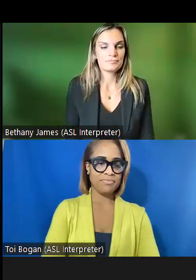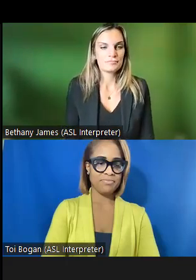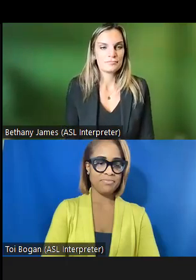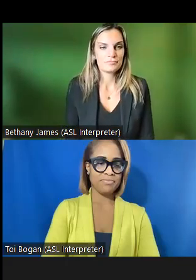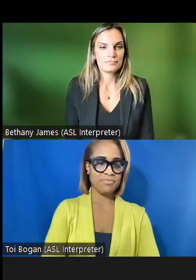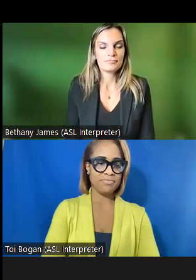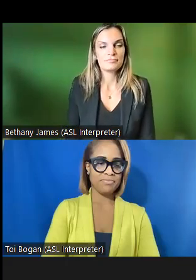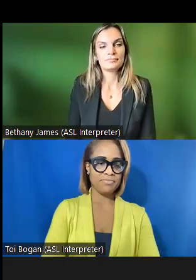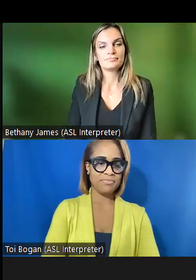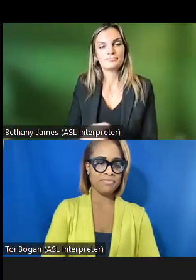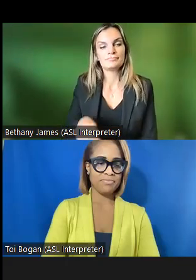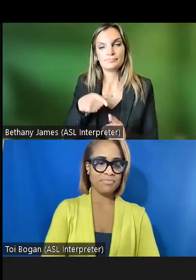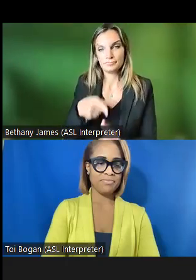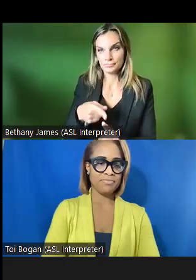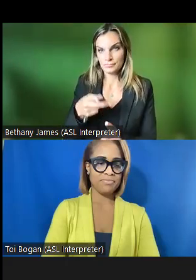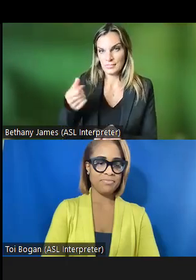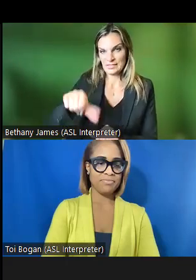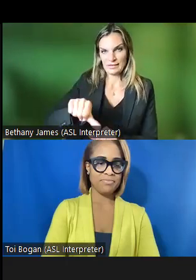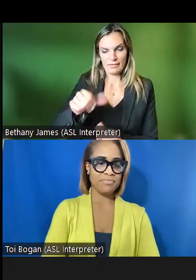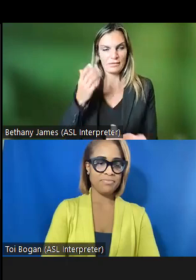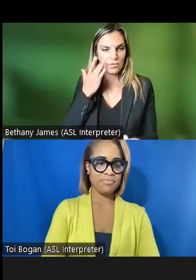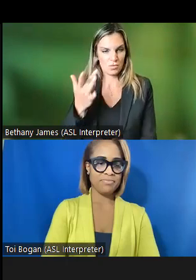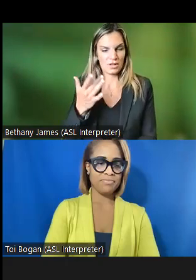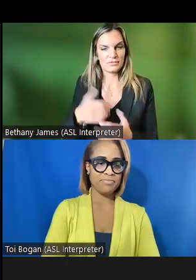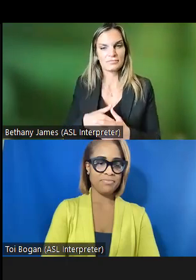So a closer look at denials. And sometimes these are called defenses.